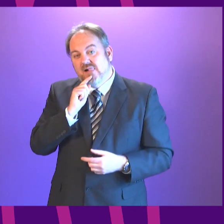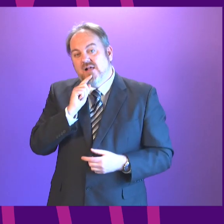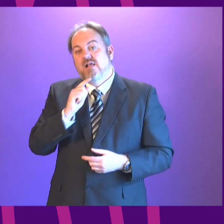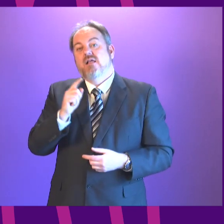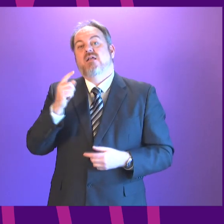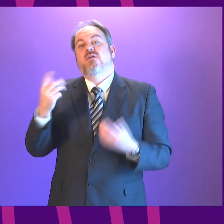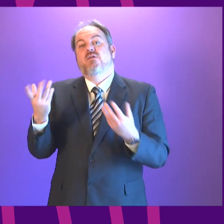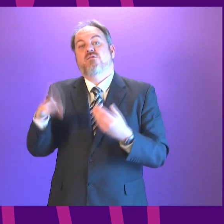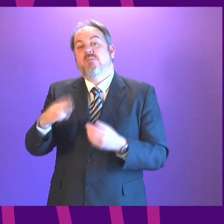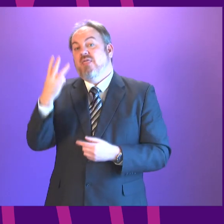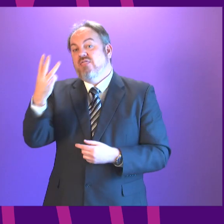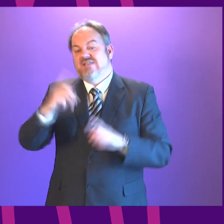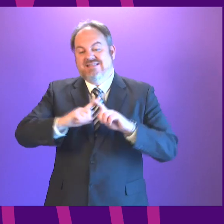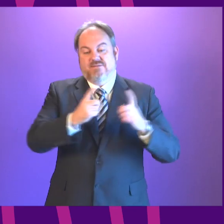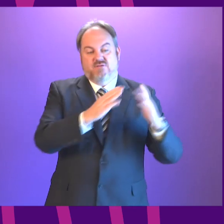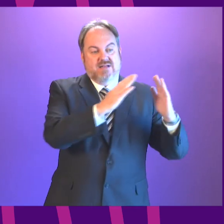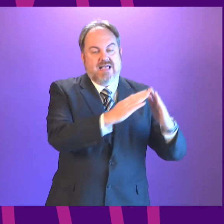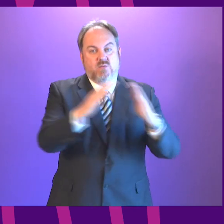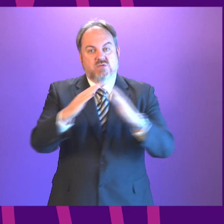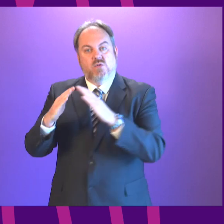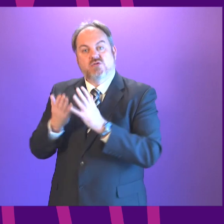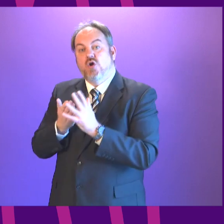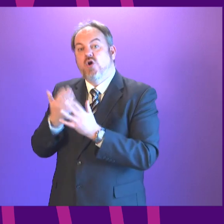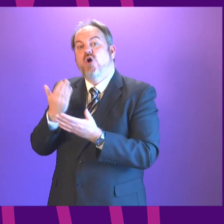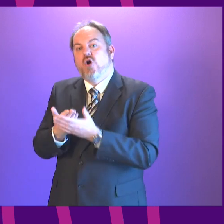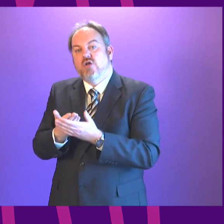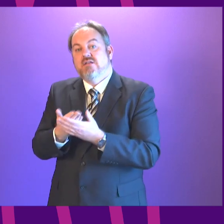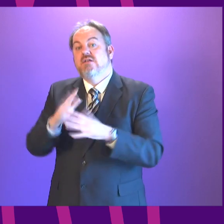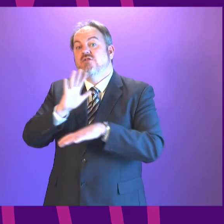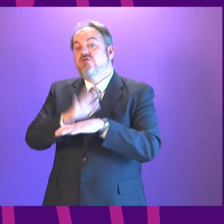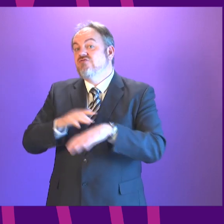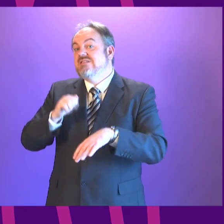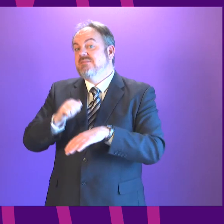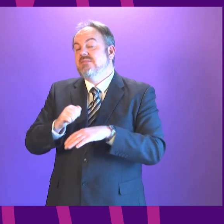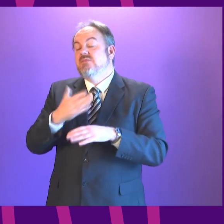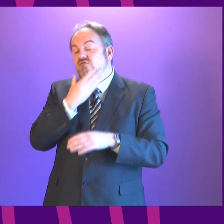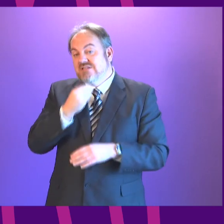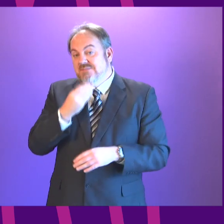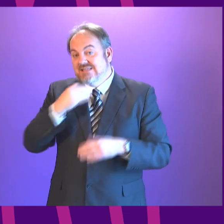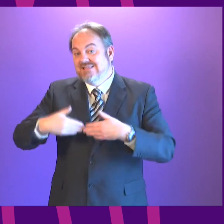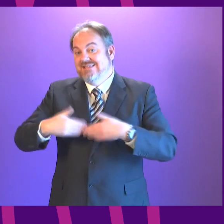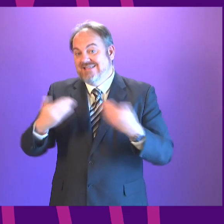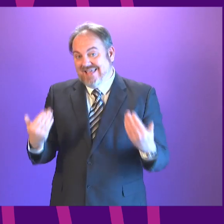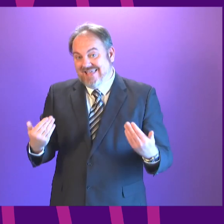and in Scotland only, rather than over a five-day period across the UK. However, our strong